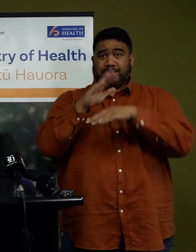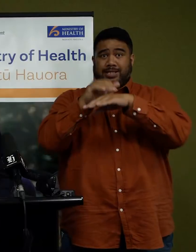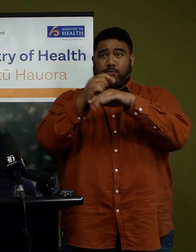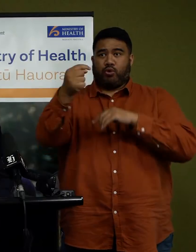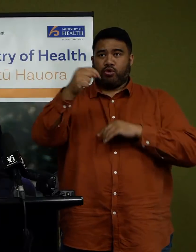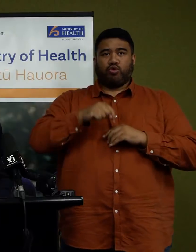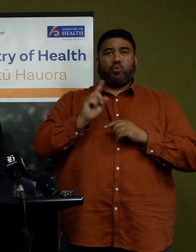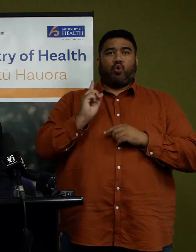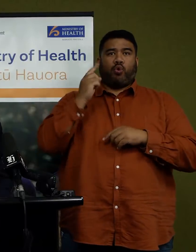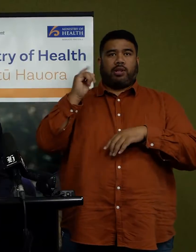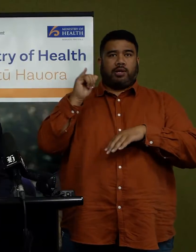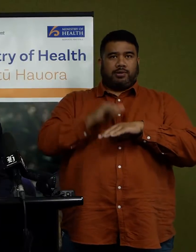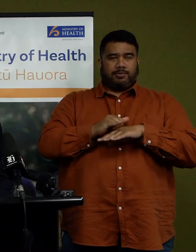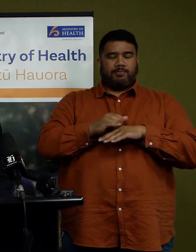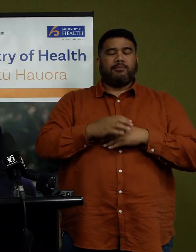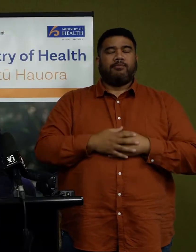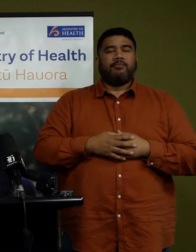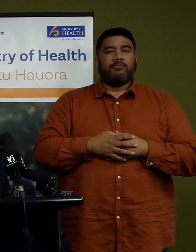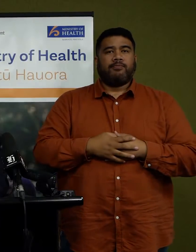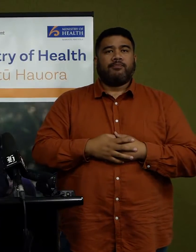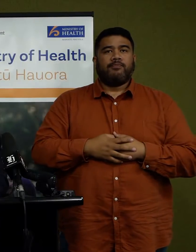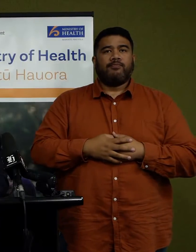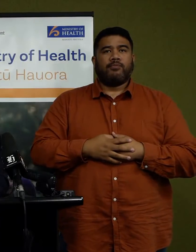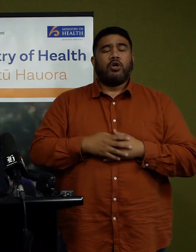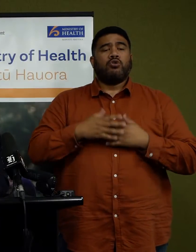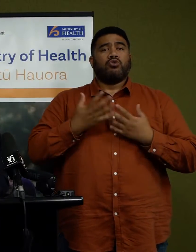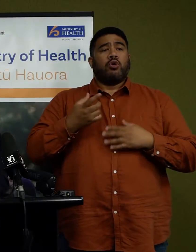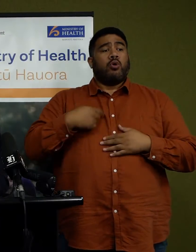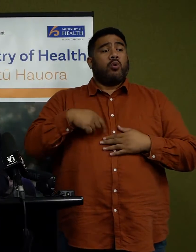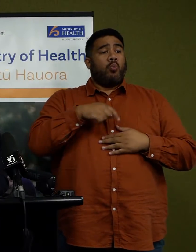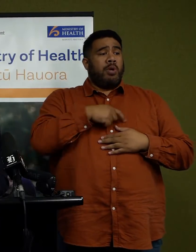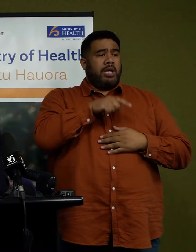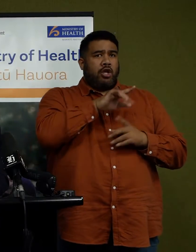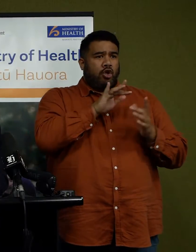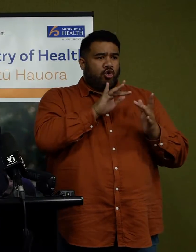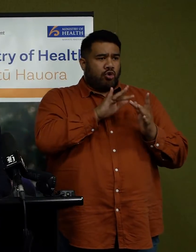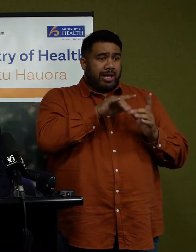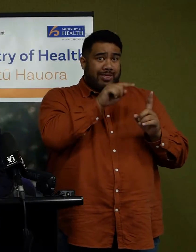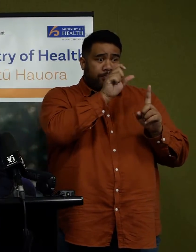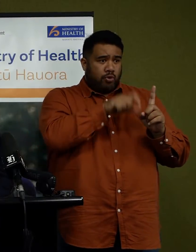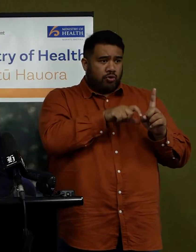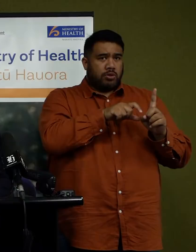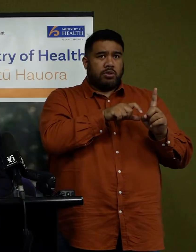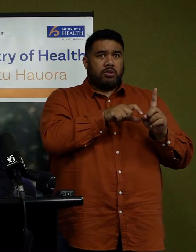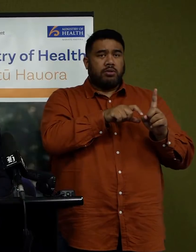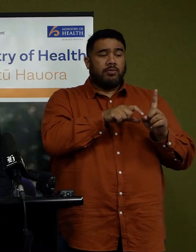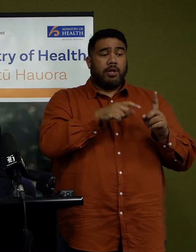So in addition to proactive contact tracing of close contacts on this flight by public health staff,